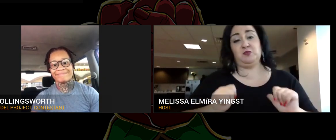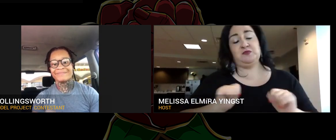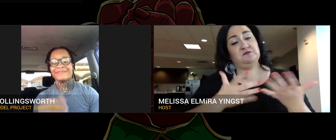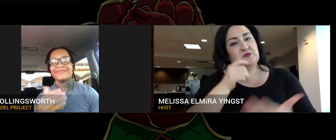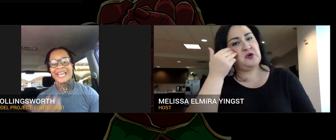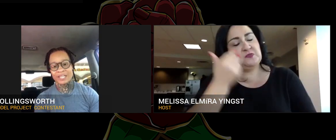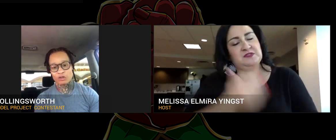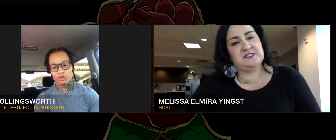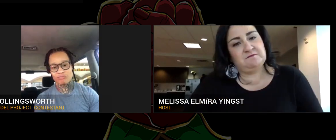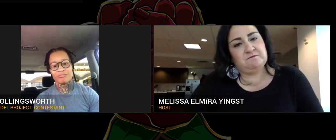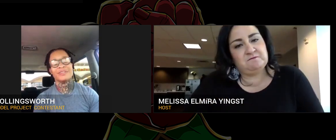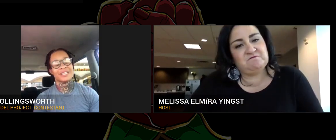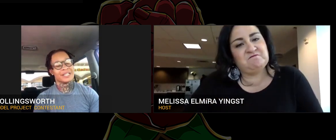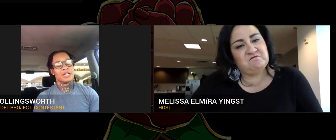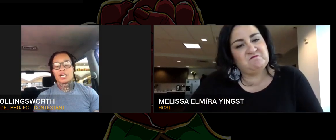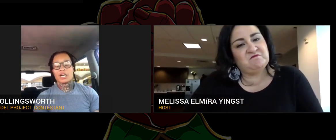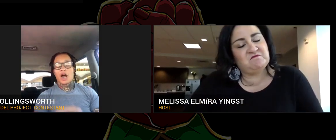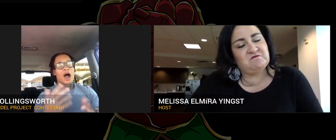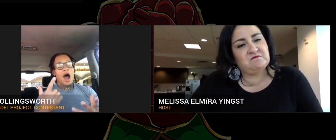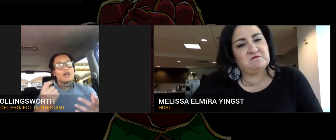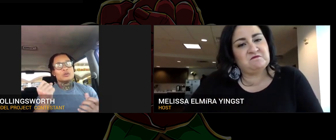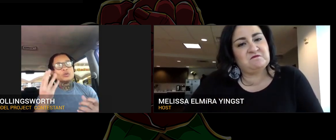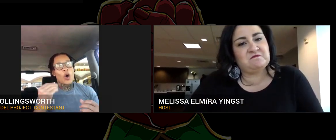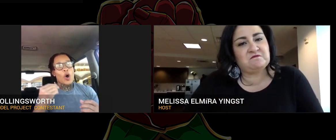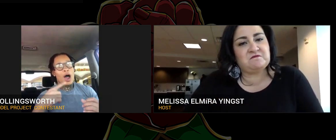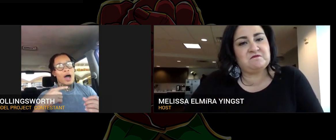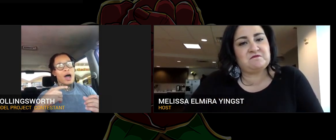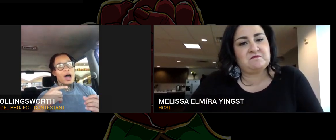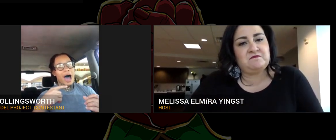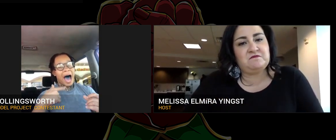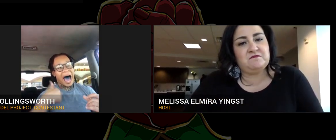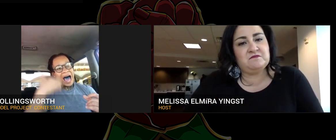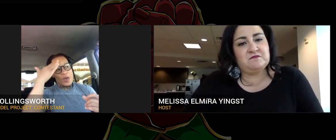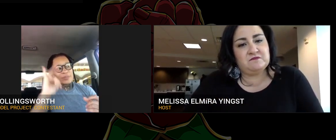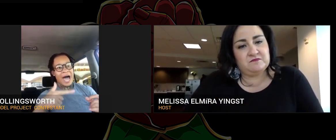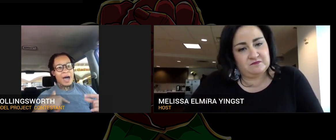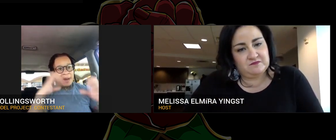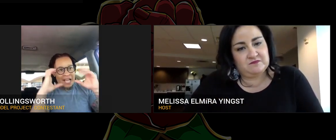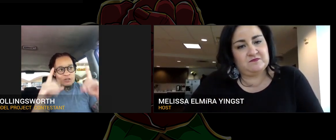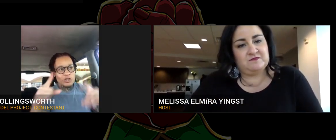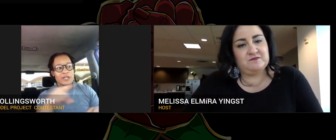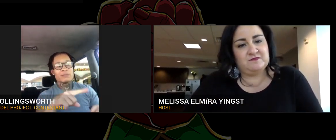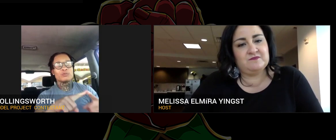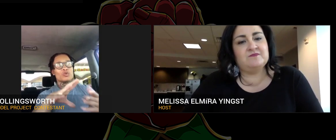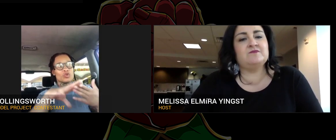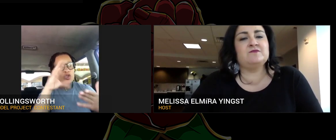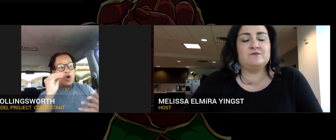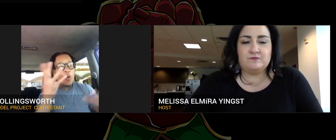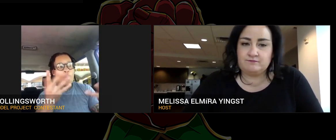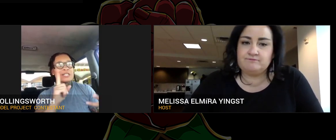Maybe, who knows? So, I know that I'm educating them to learn about